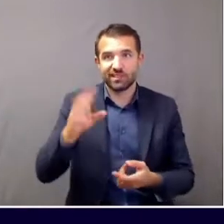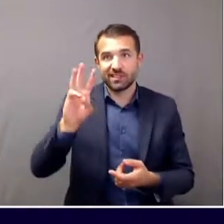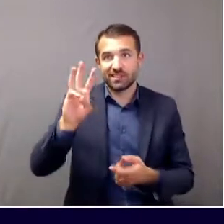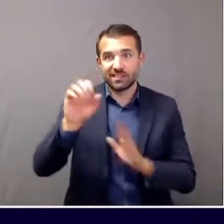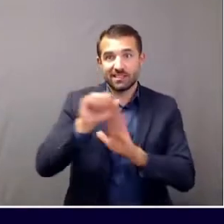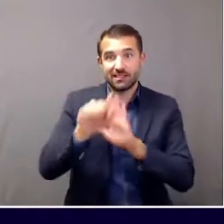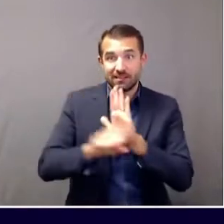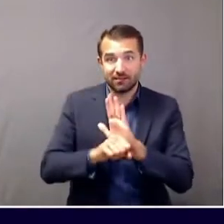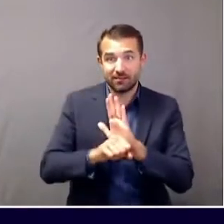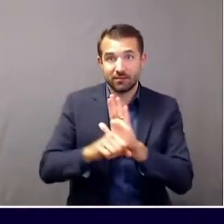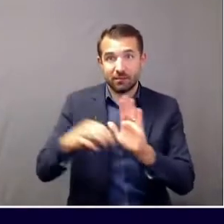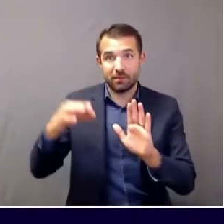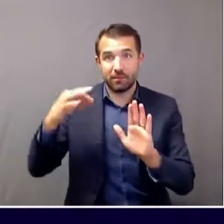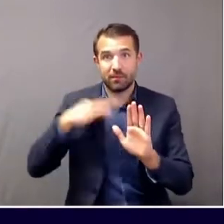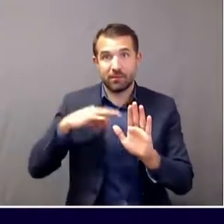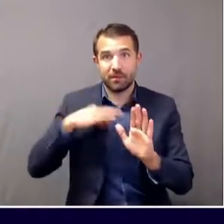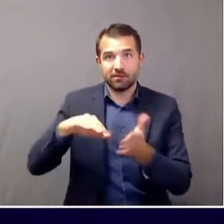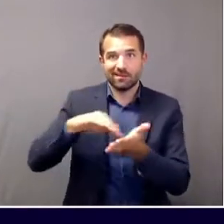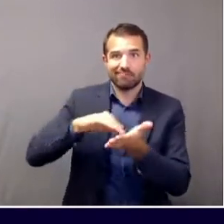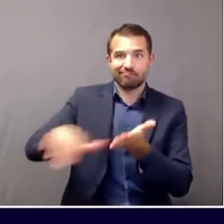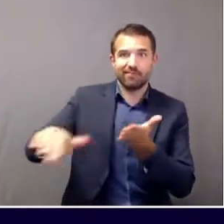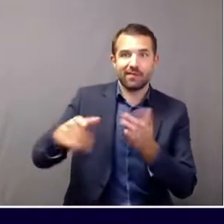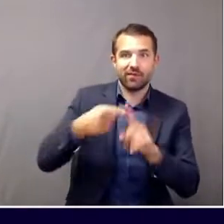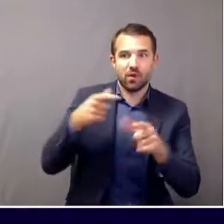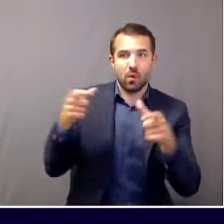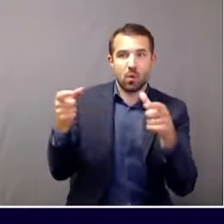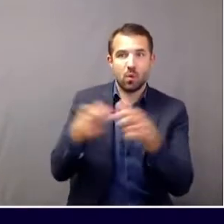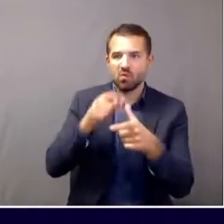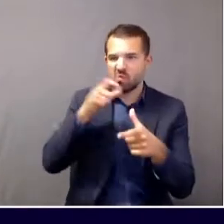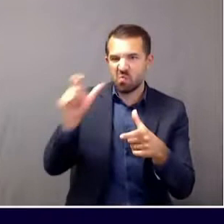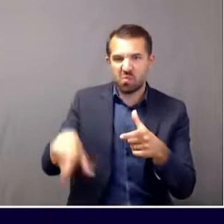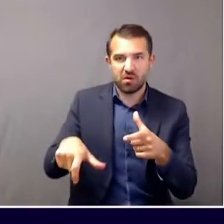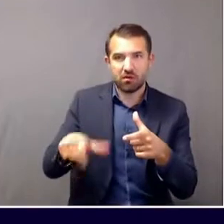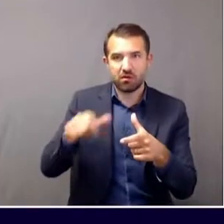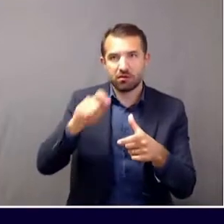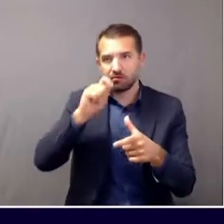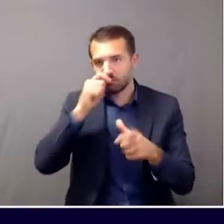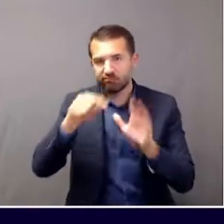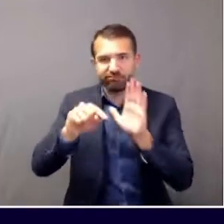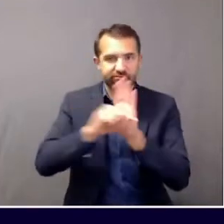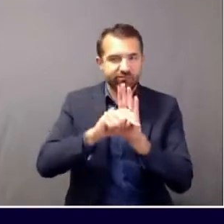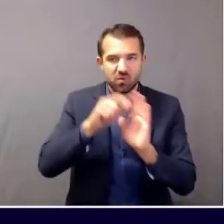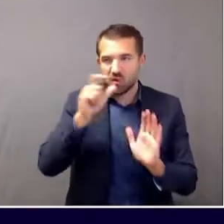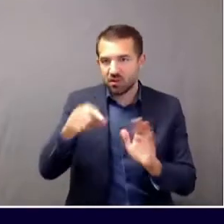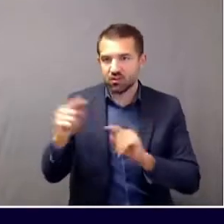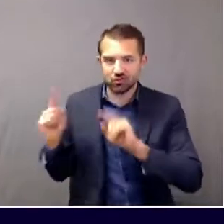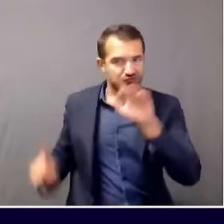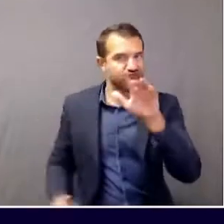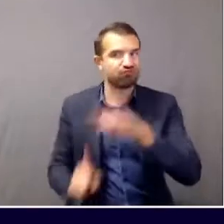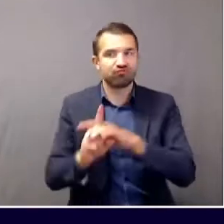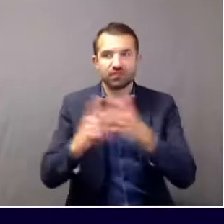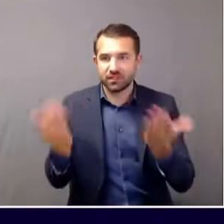negative I mean the negative